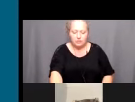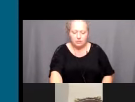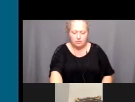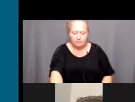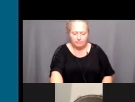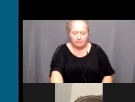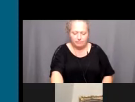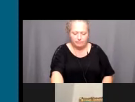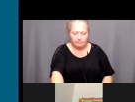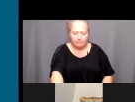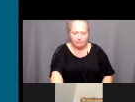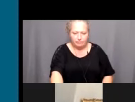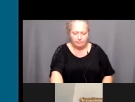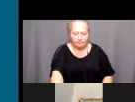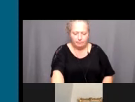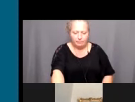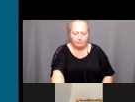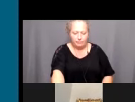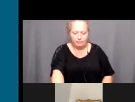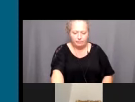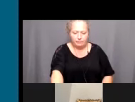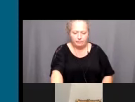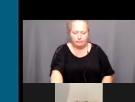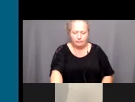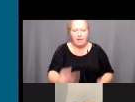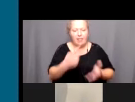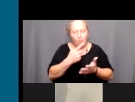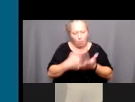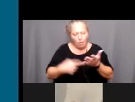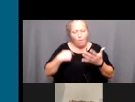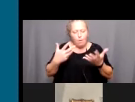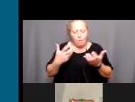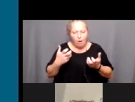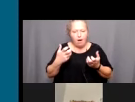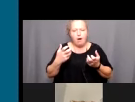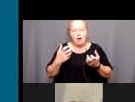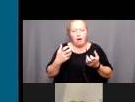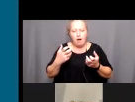to us in our languages and also that a video maybe so that we can learn and